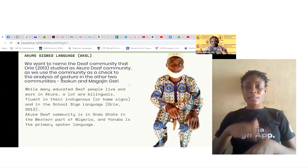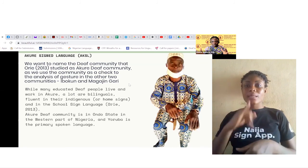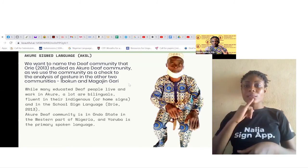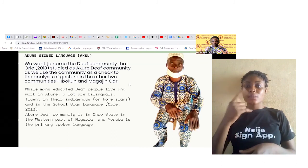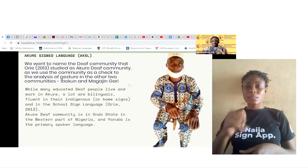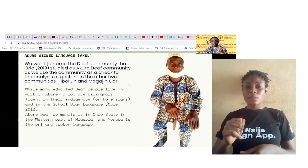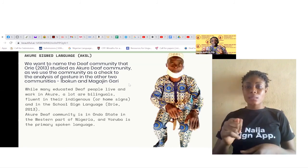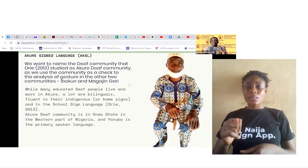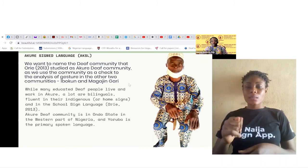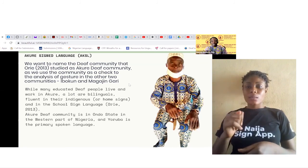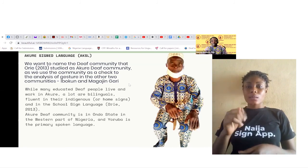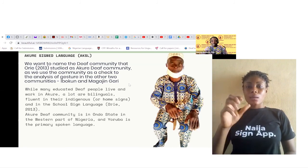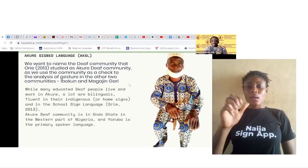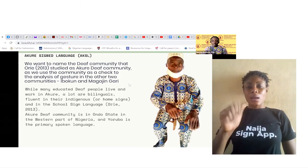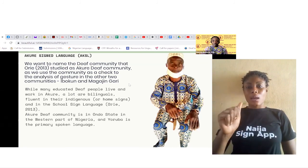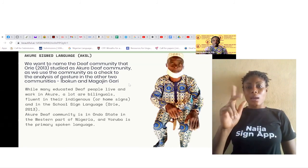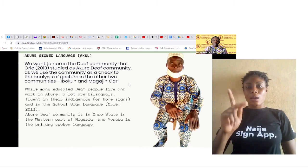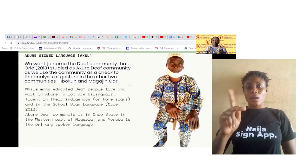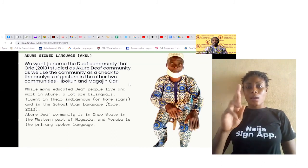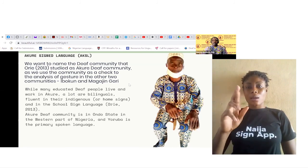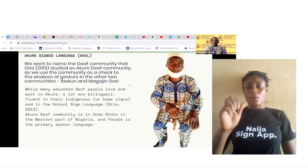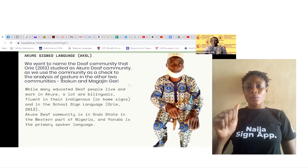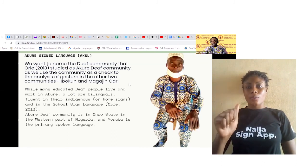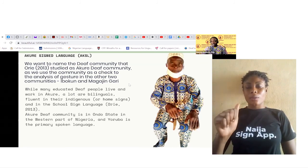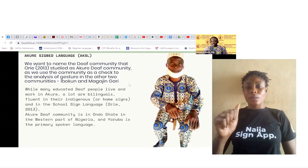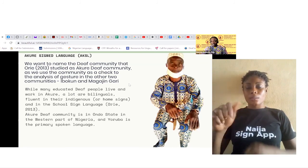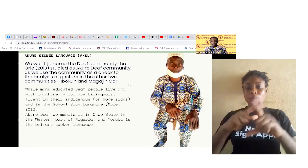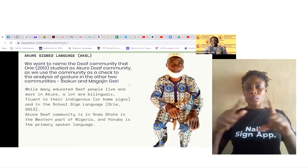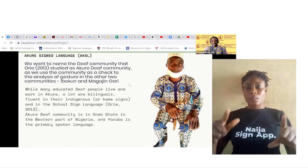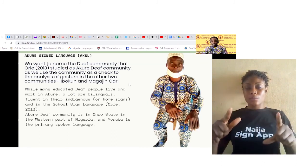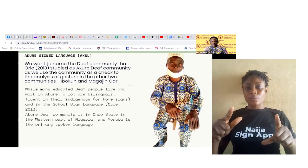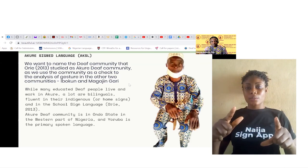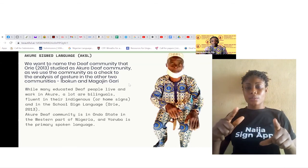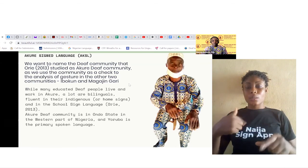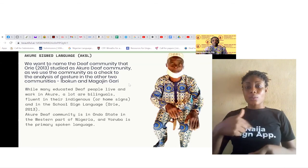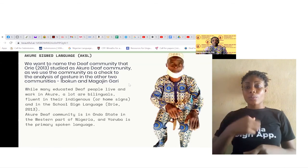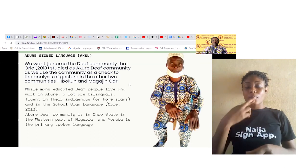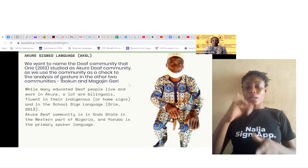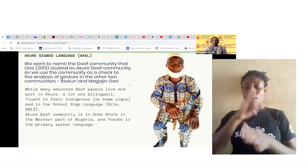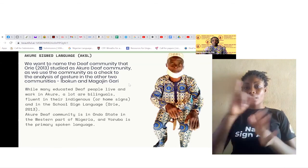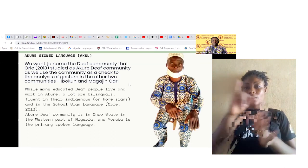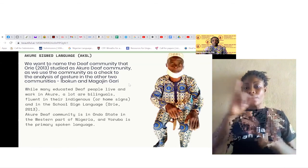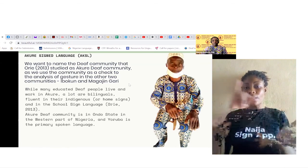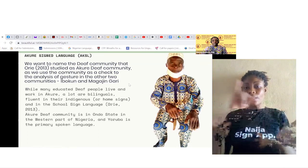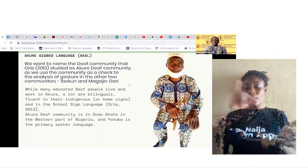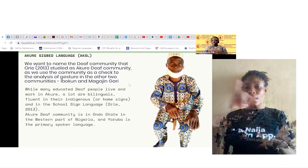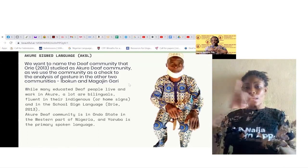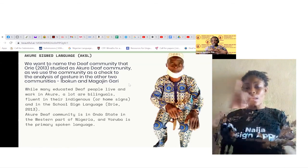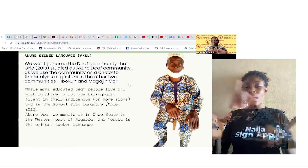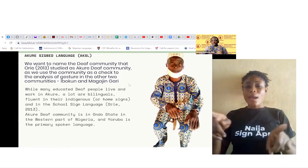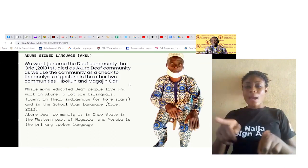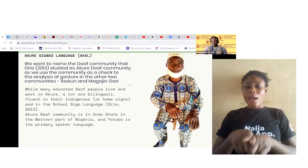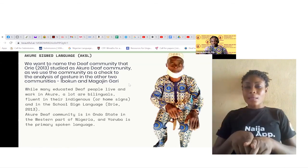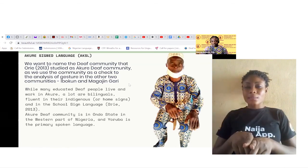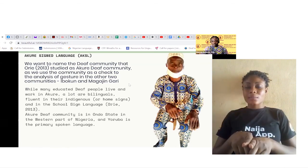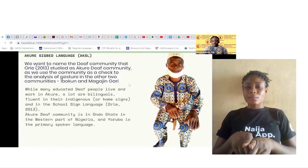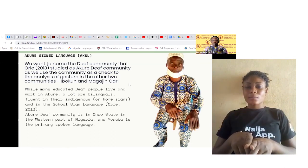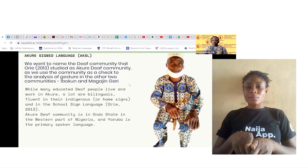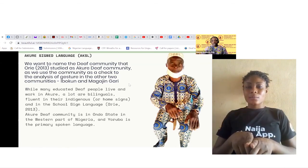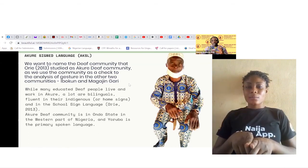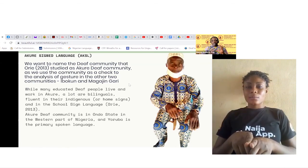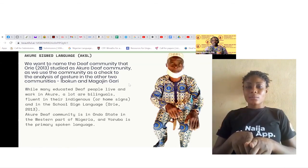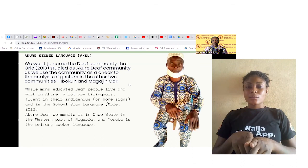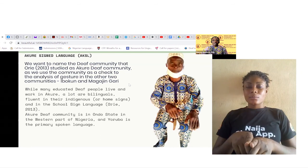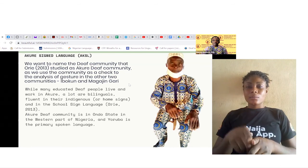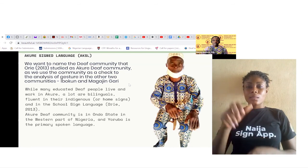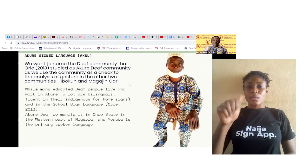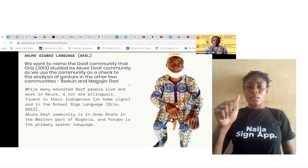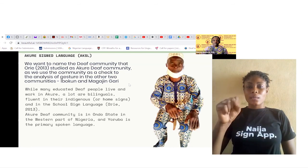identifying here with as AkSL, it is not studied by us so we identified this